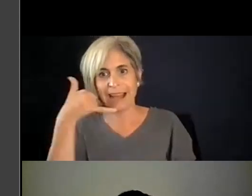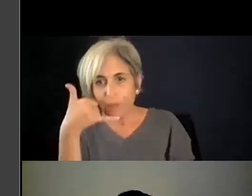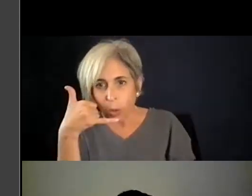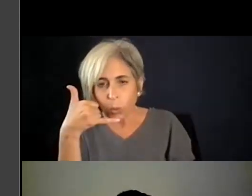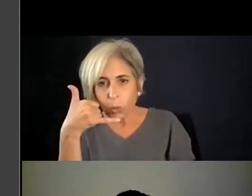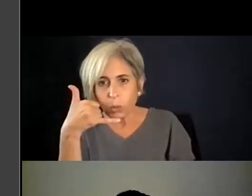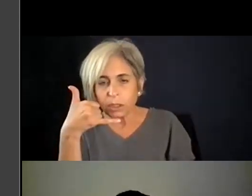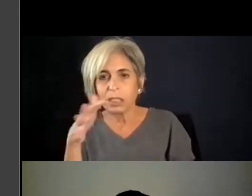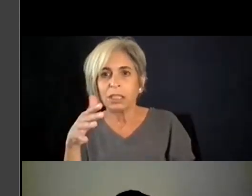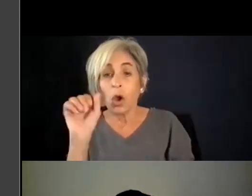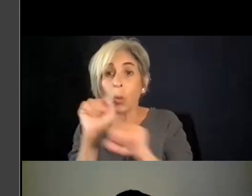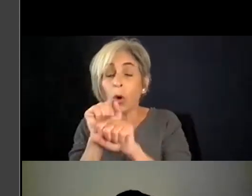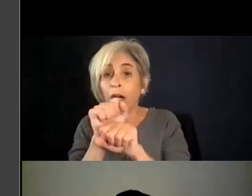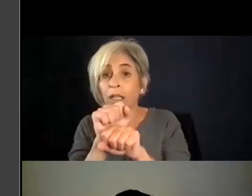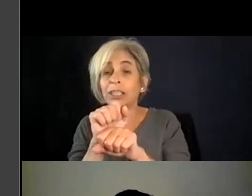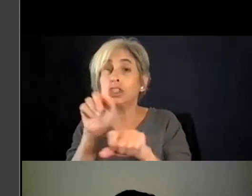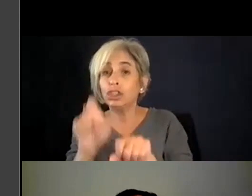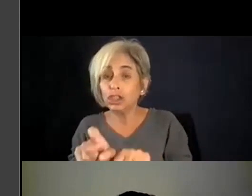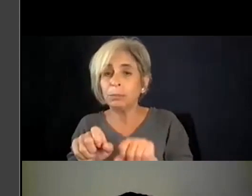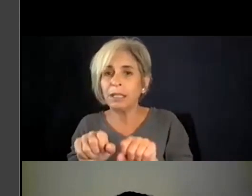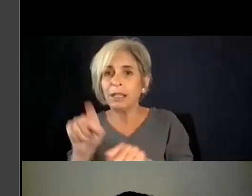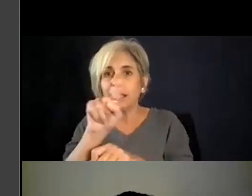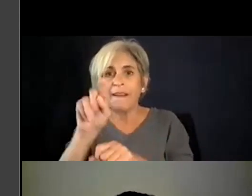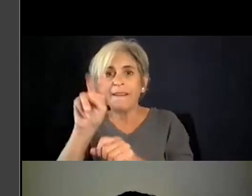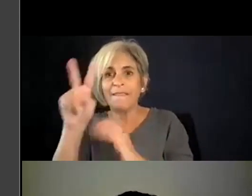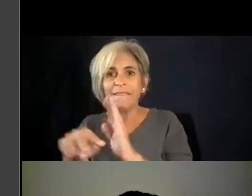workspaces should include phones capable of video relay calls for those that are